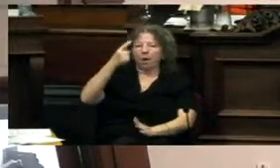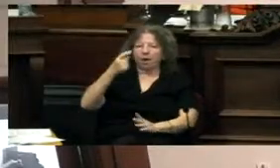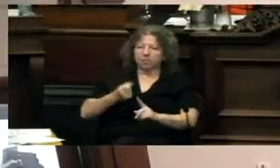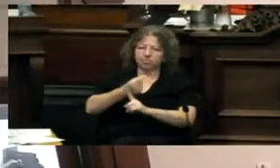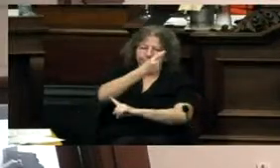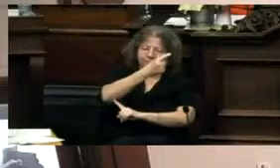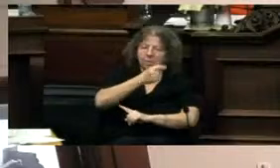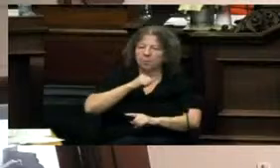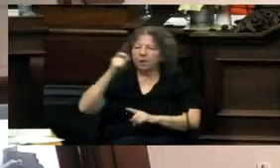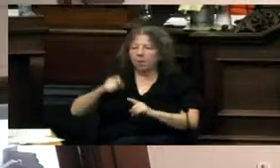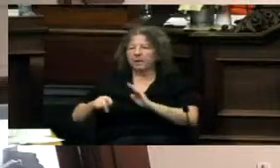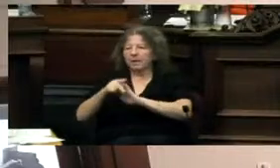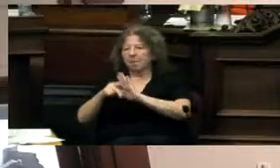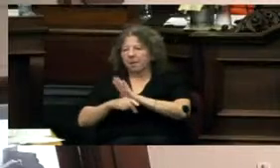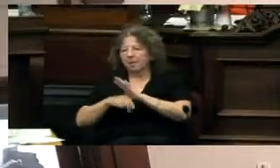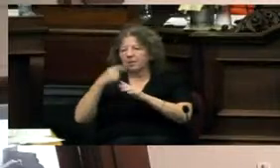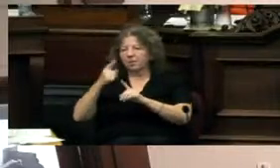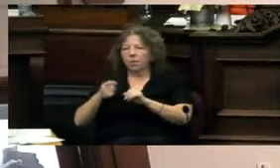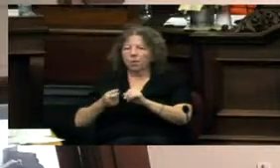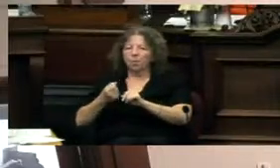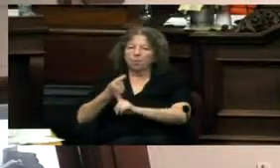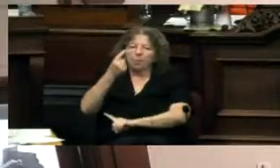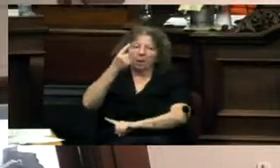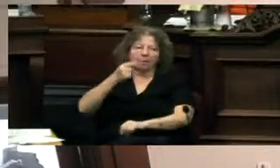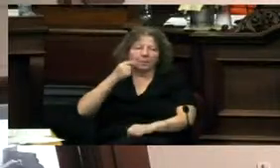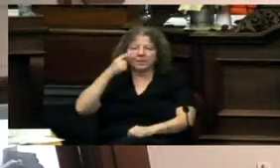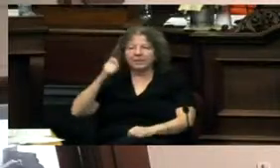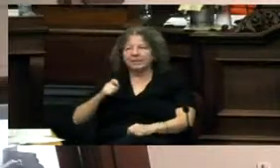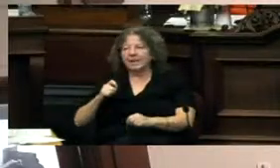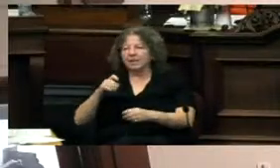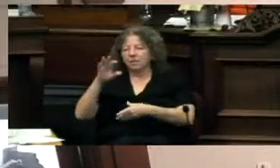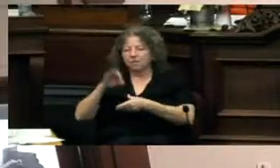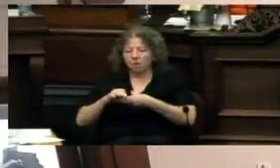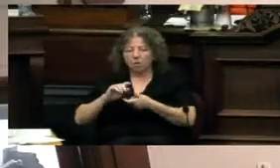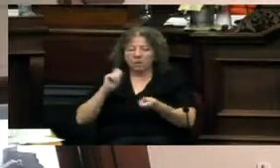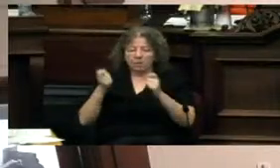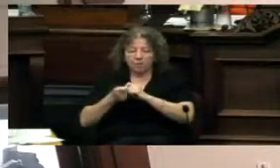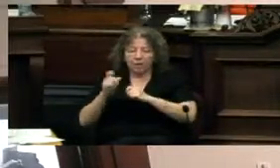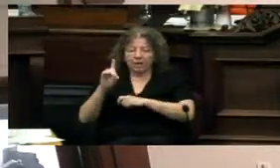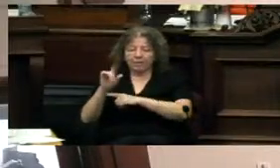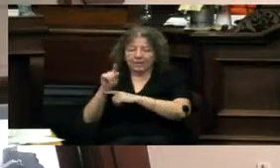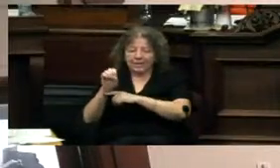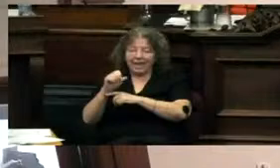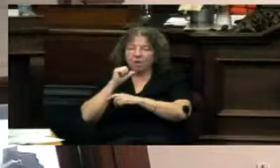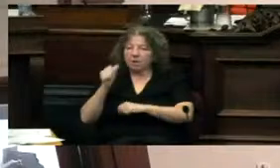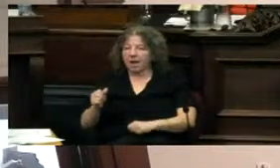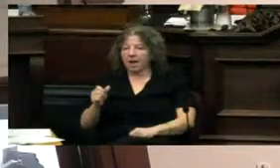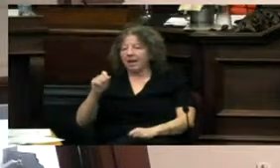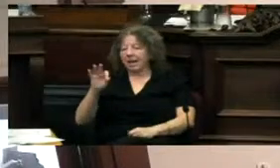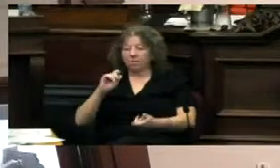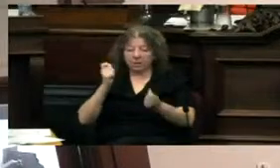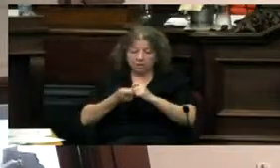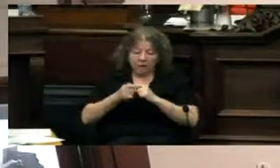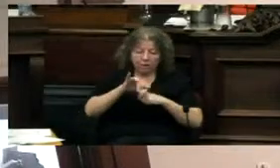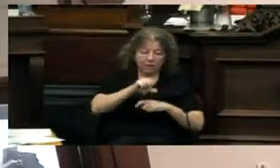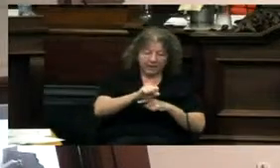we changed the meeting date. Okay? It's a one. This instance is a one off. I don't think we